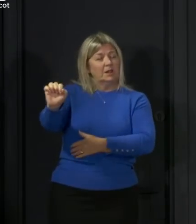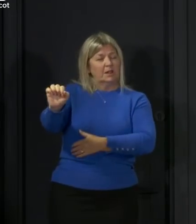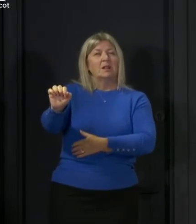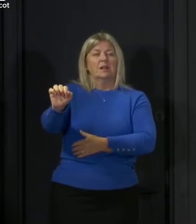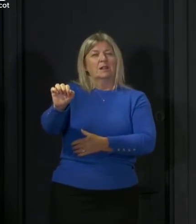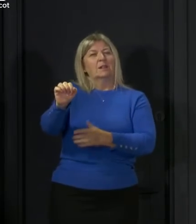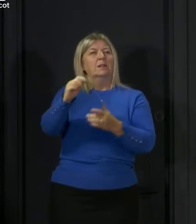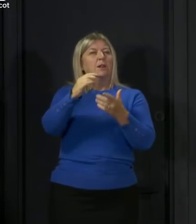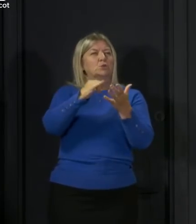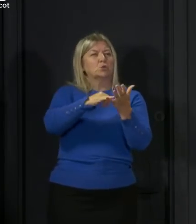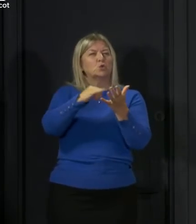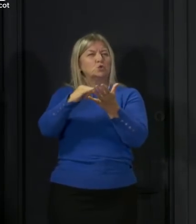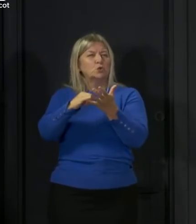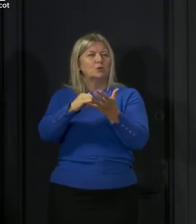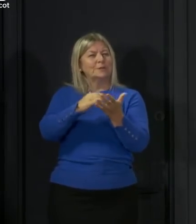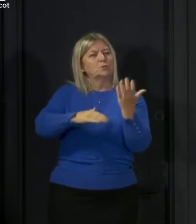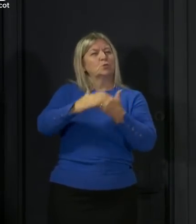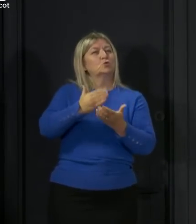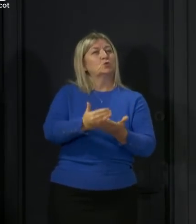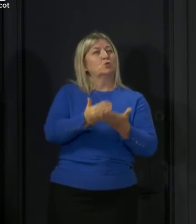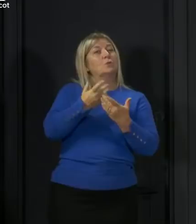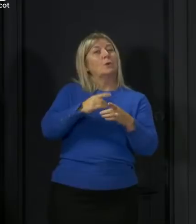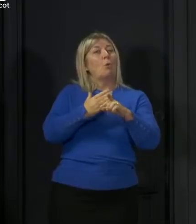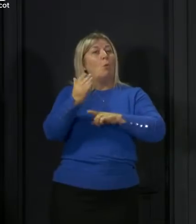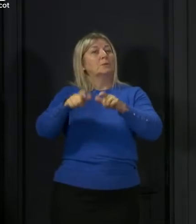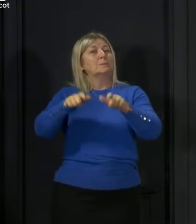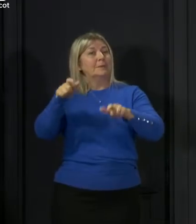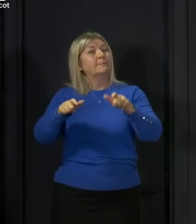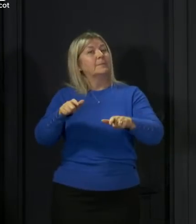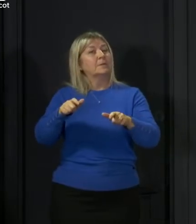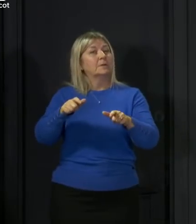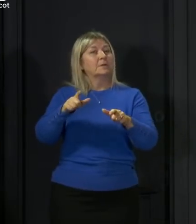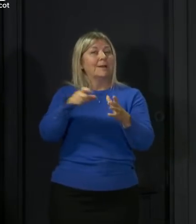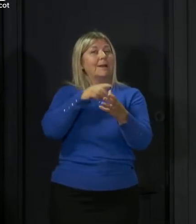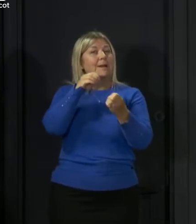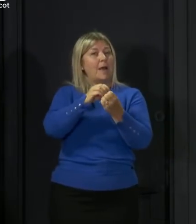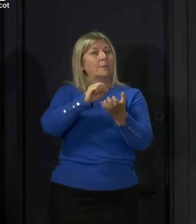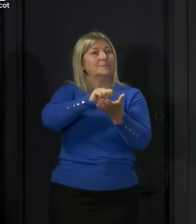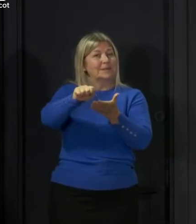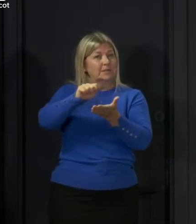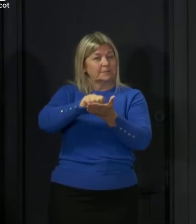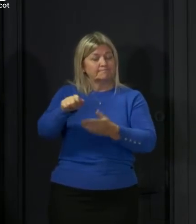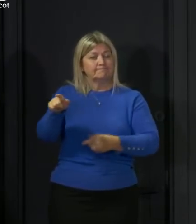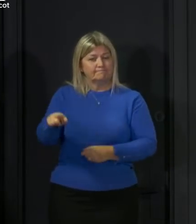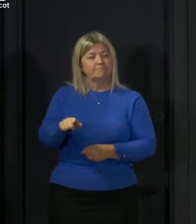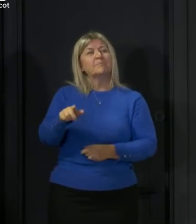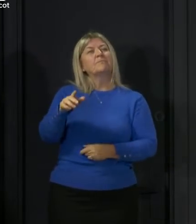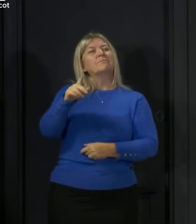Last week, you will recall I said that we intended to introduce a self-isolation support grant